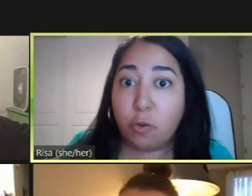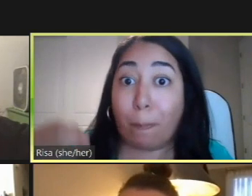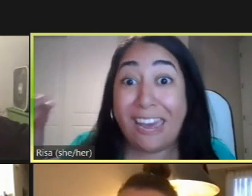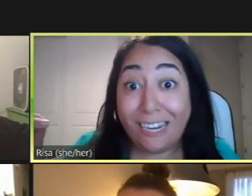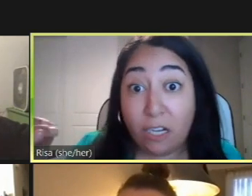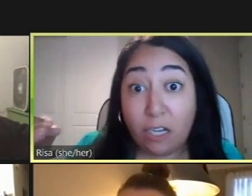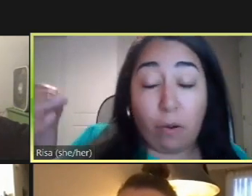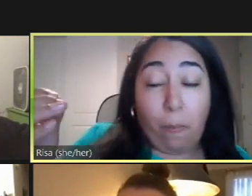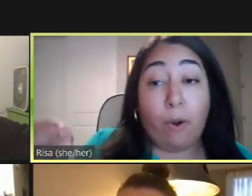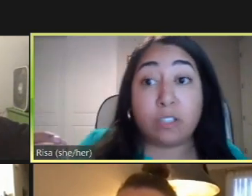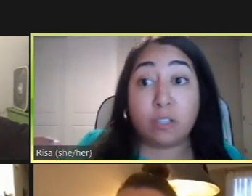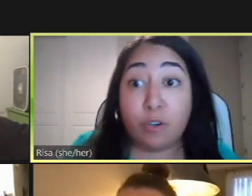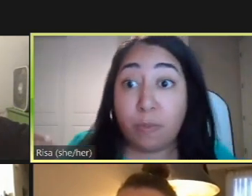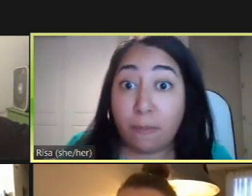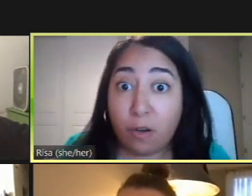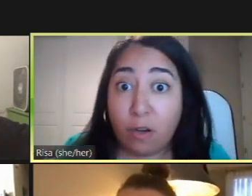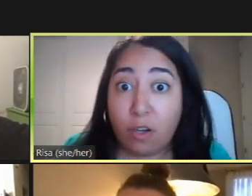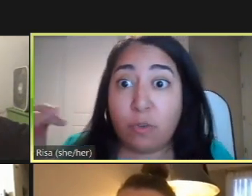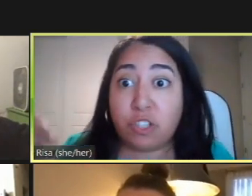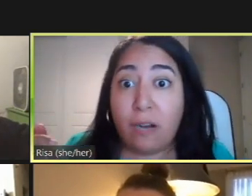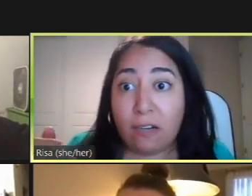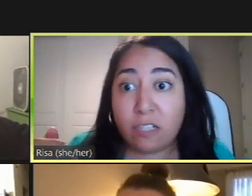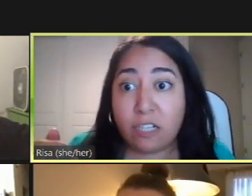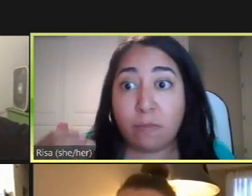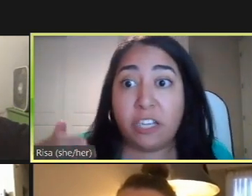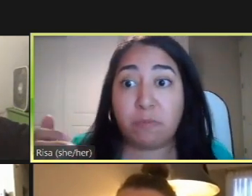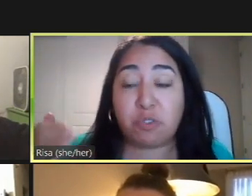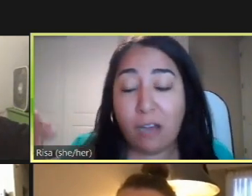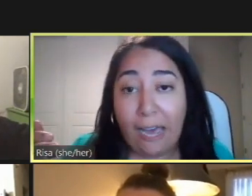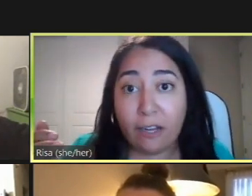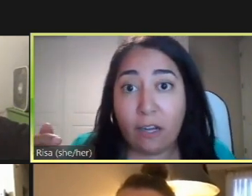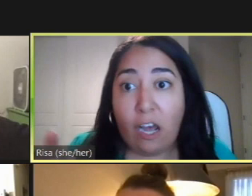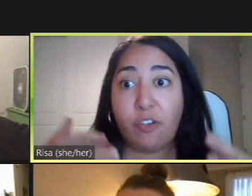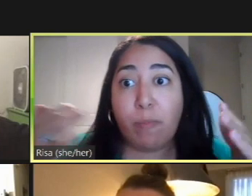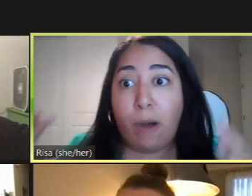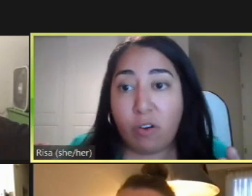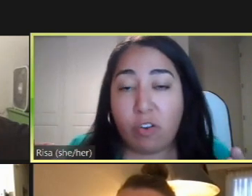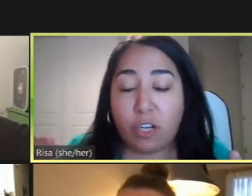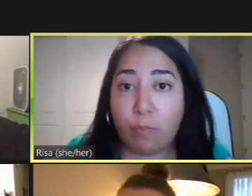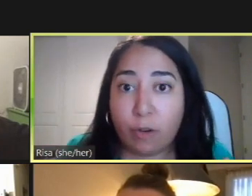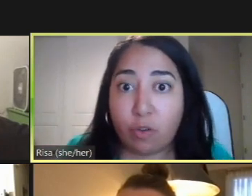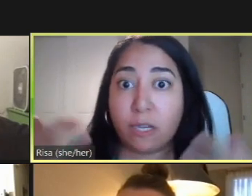to pin multiple people which allows them to keep track of their partner interpreter.